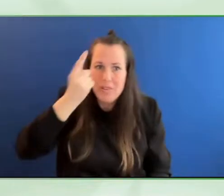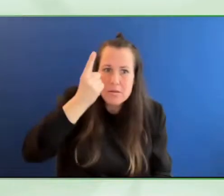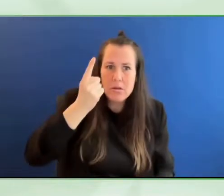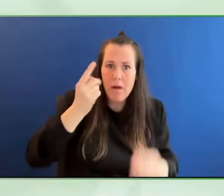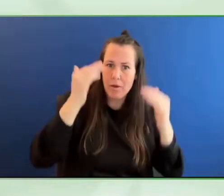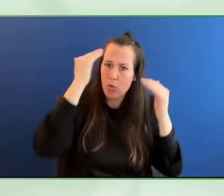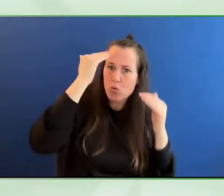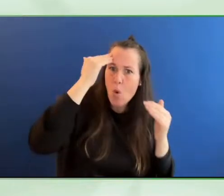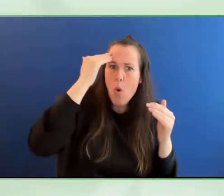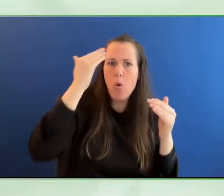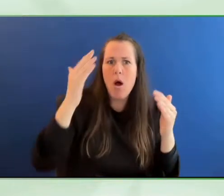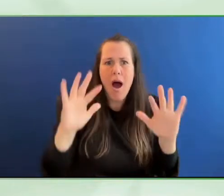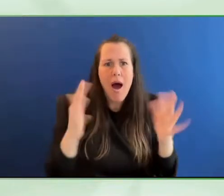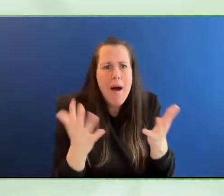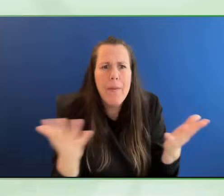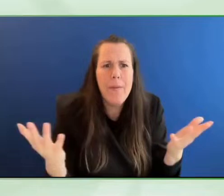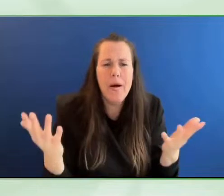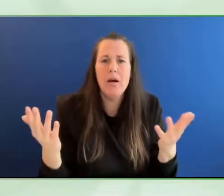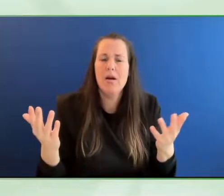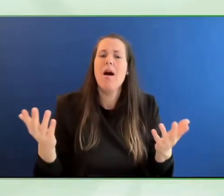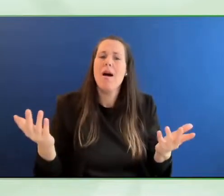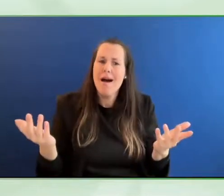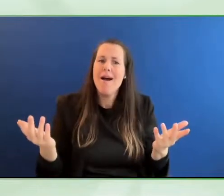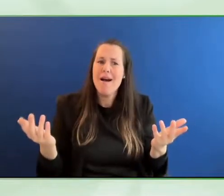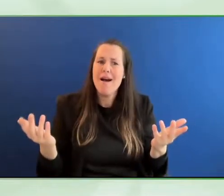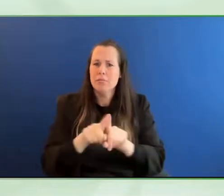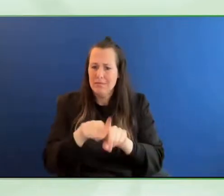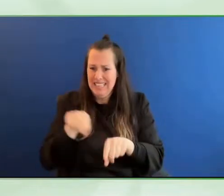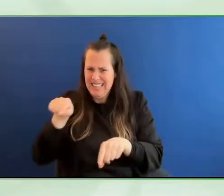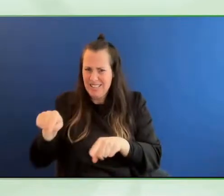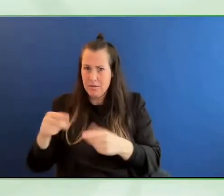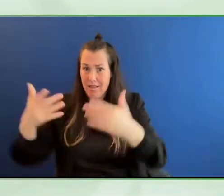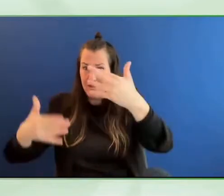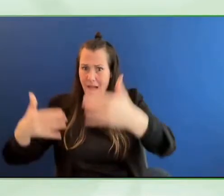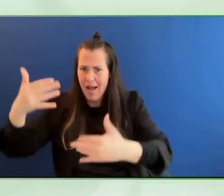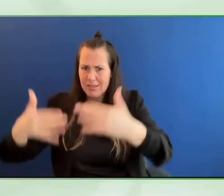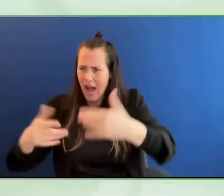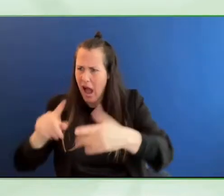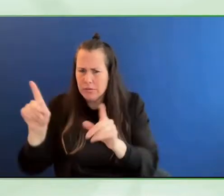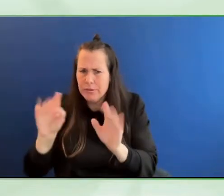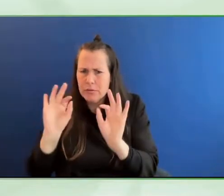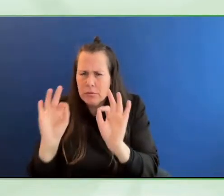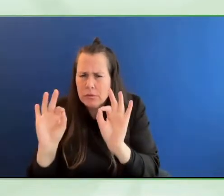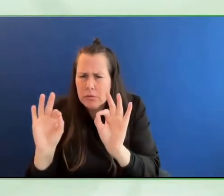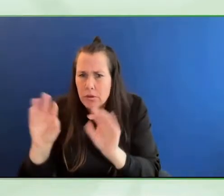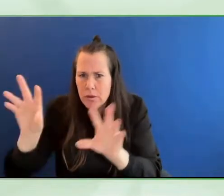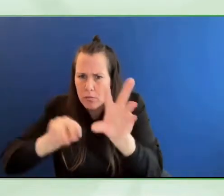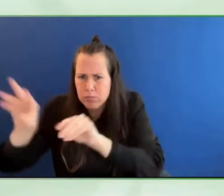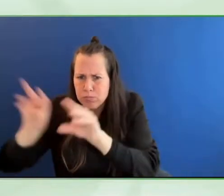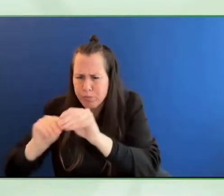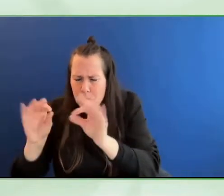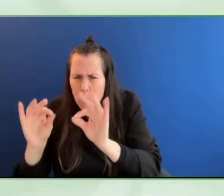It's comforting to see it as a linear change, but actually I suspect it's going to be much more than that and it's going to be doing things we can't anticipate.